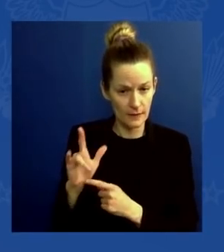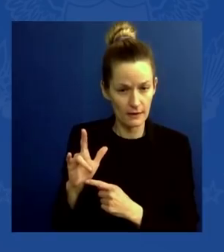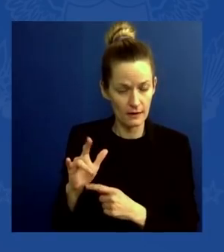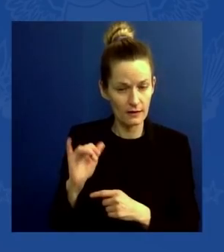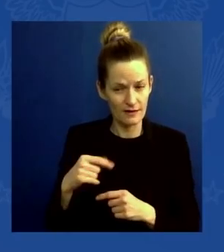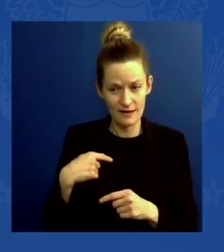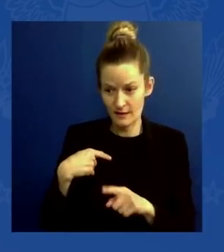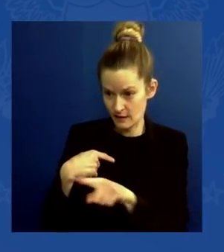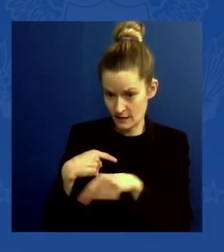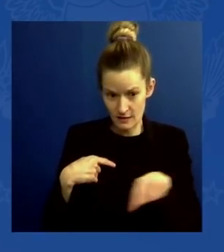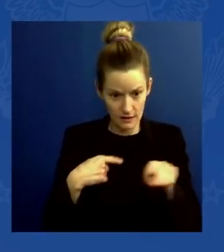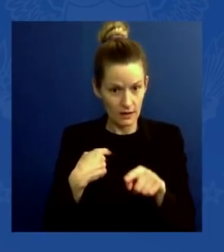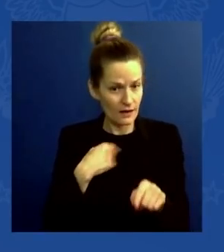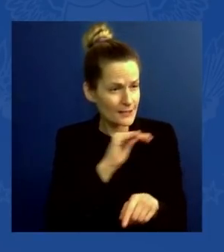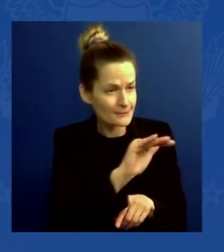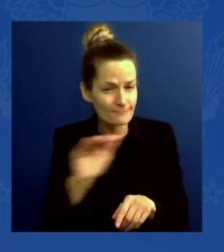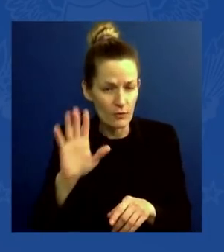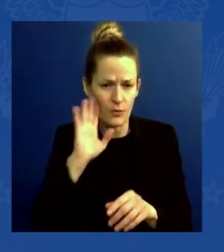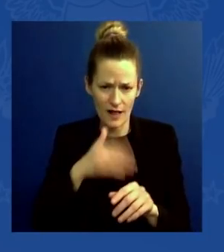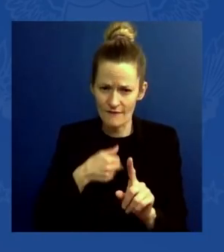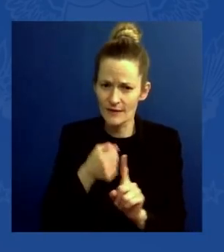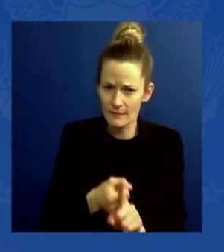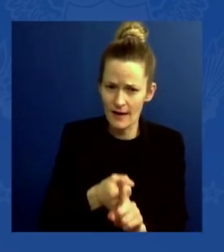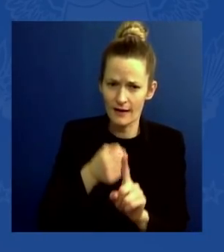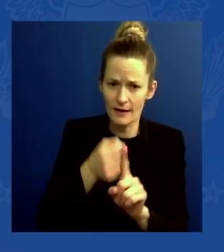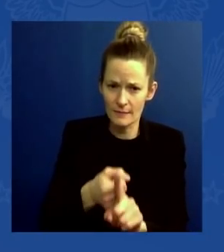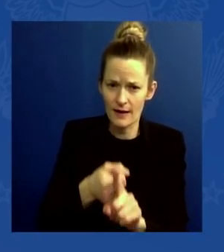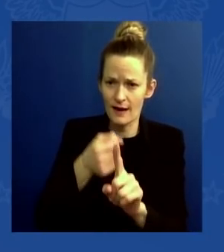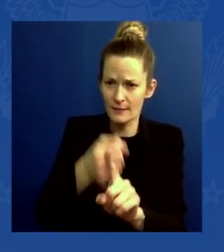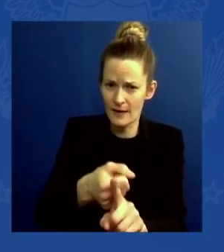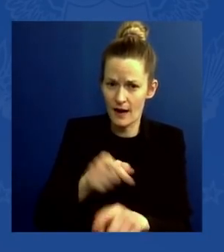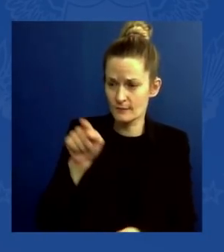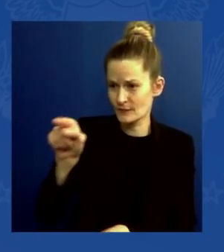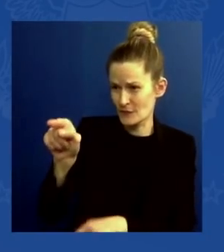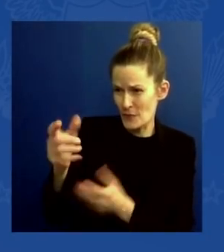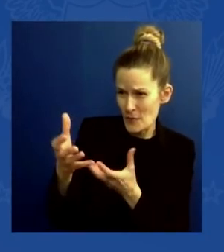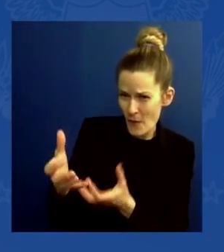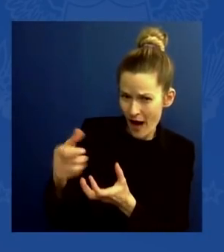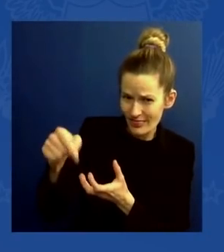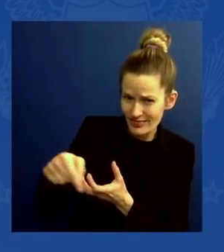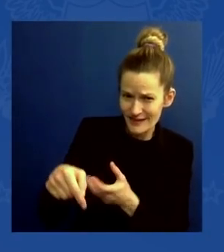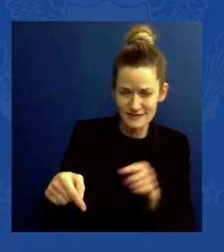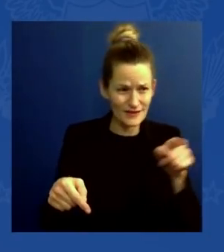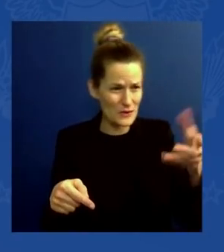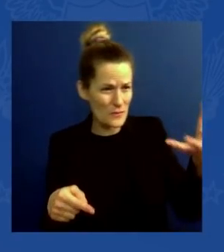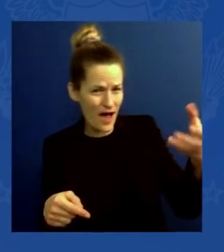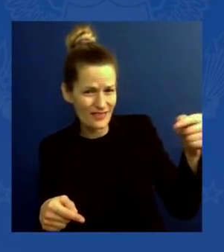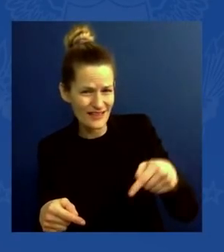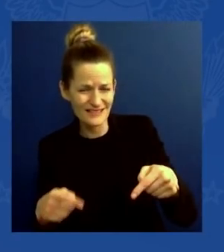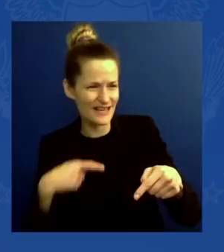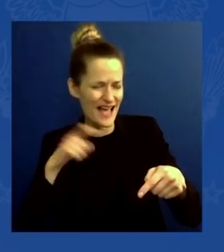and not enough where you don't want -- just, let's -- let's be reasonable. Let's take a look at this.